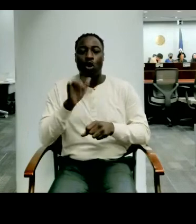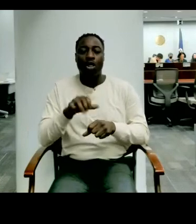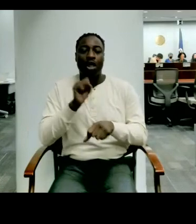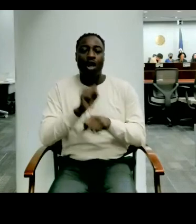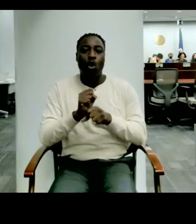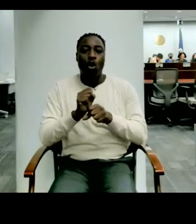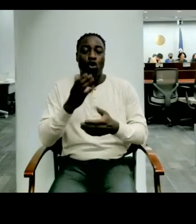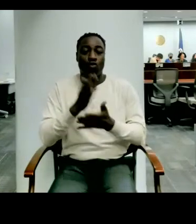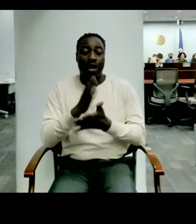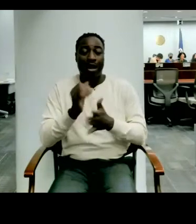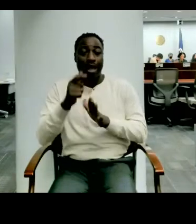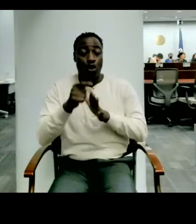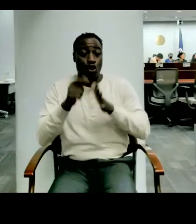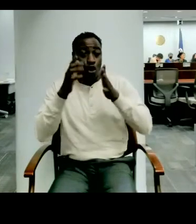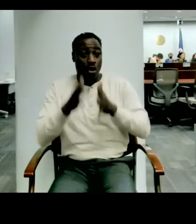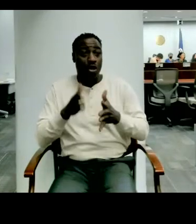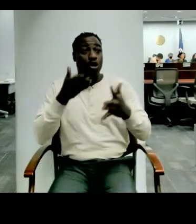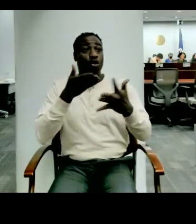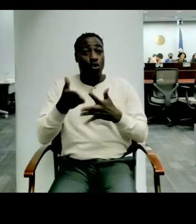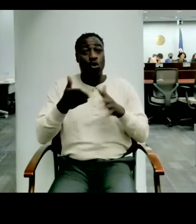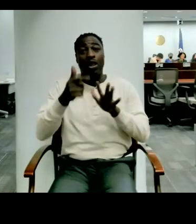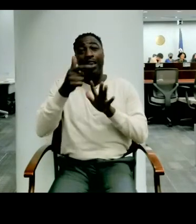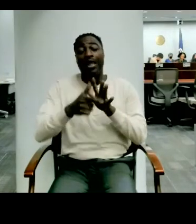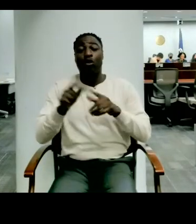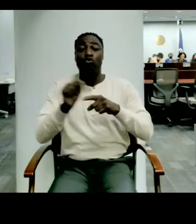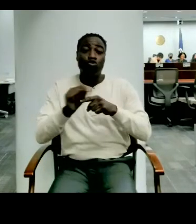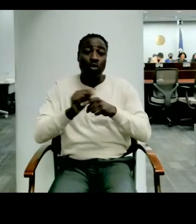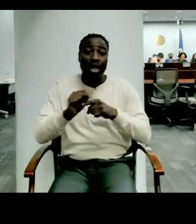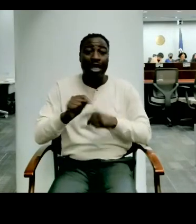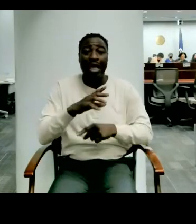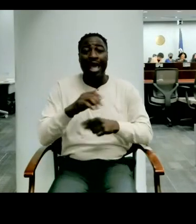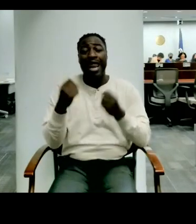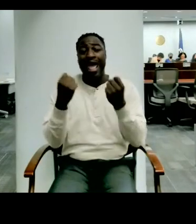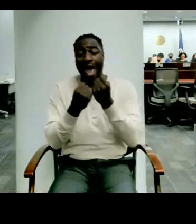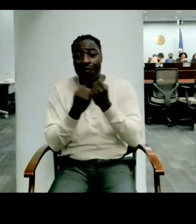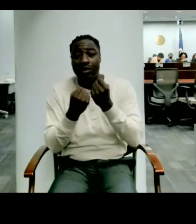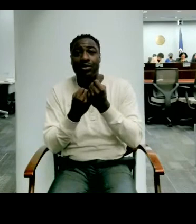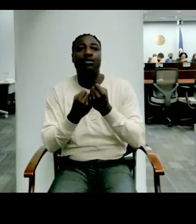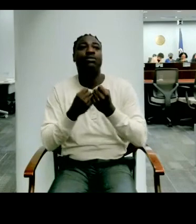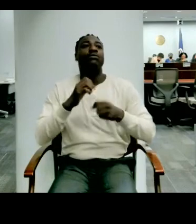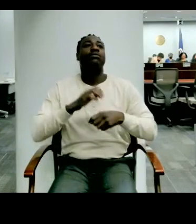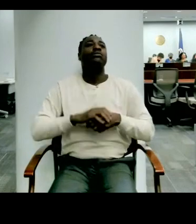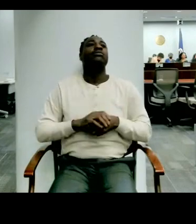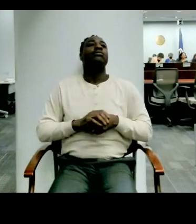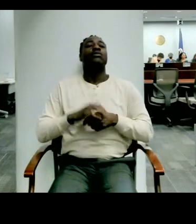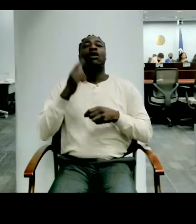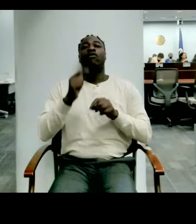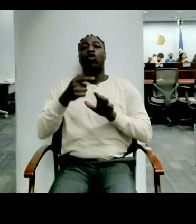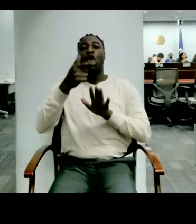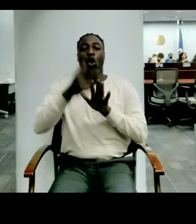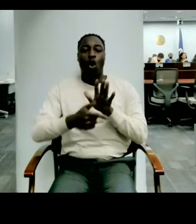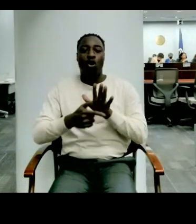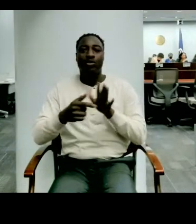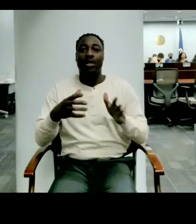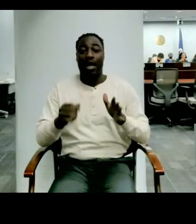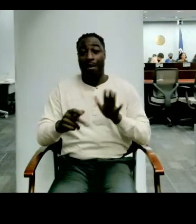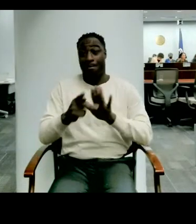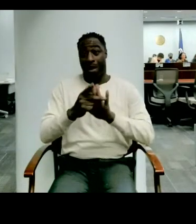attorneys through legal training and advocacy for laws and policies will